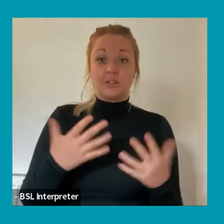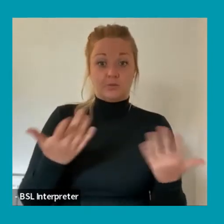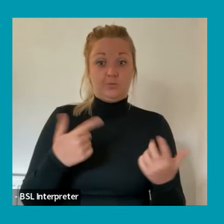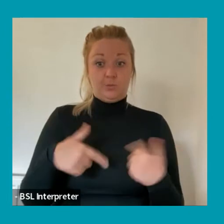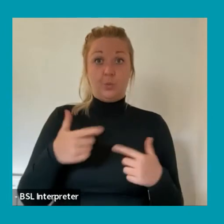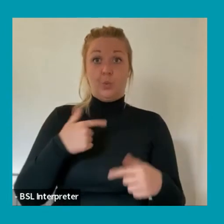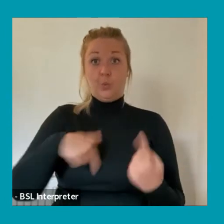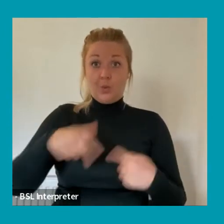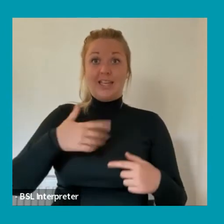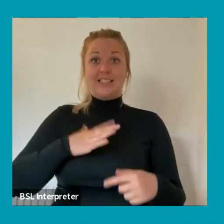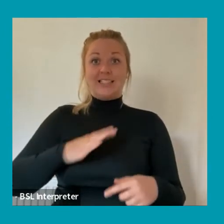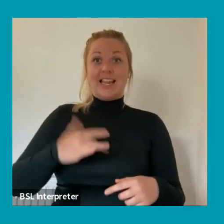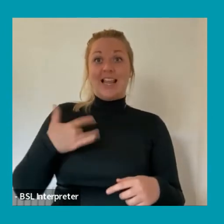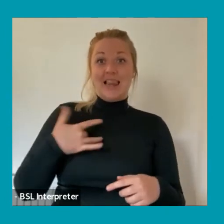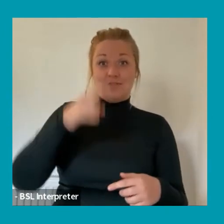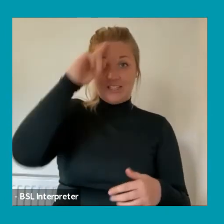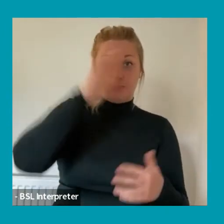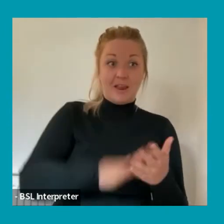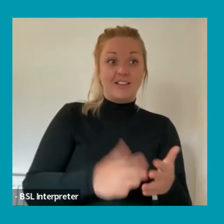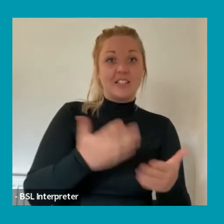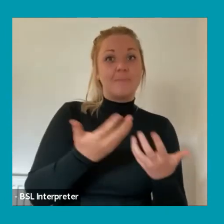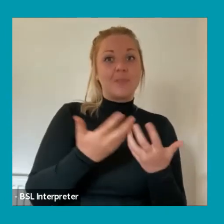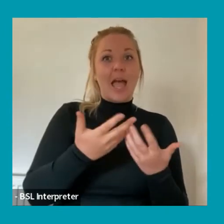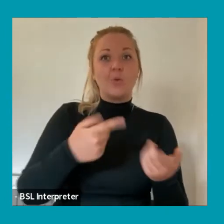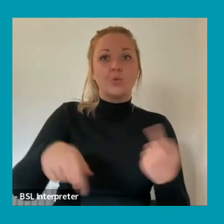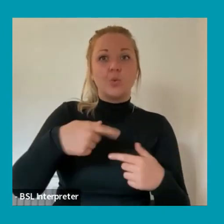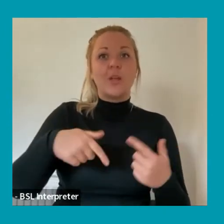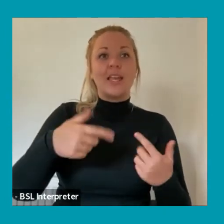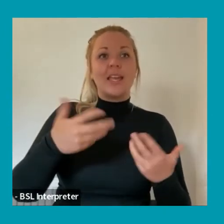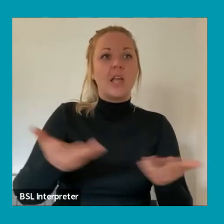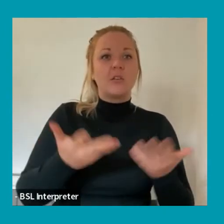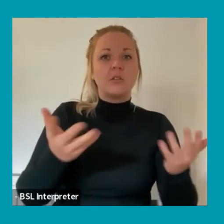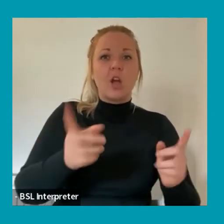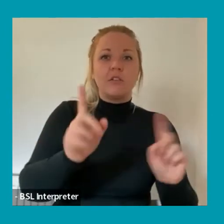How do we encourage people to say, actually I can support there, because